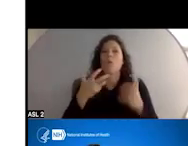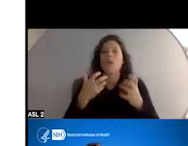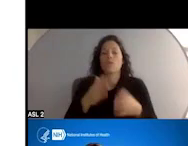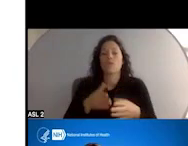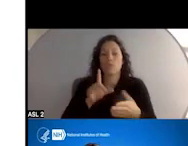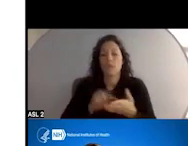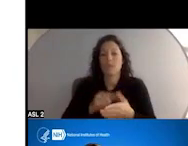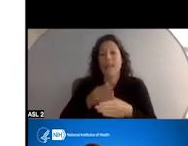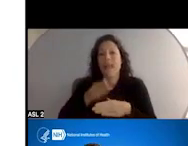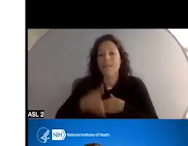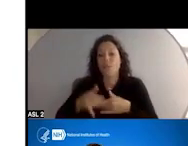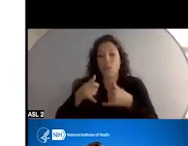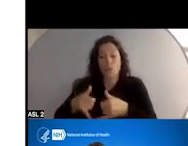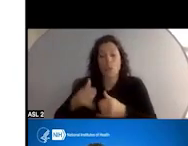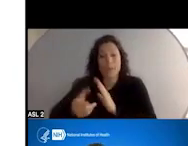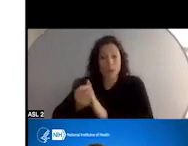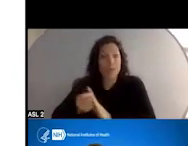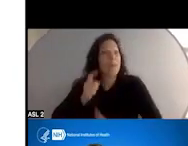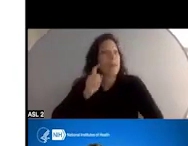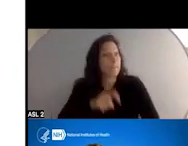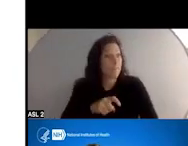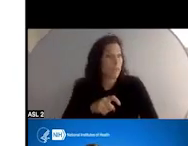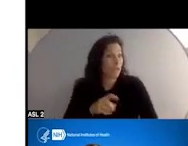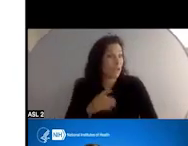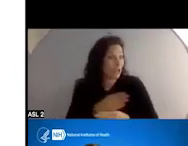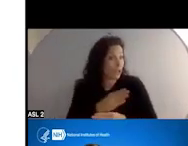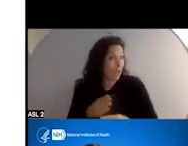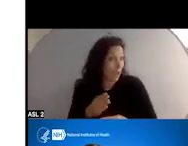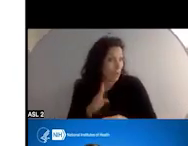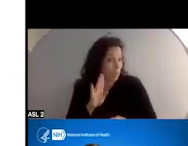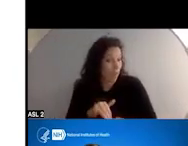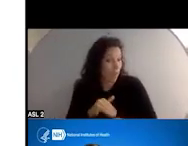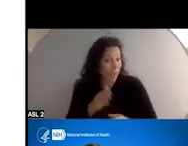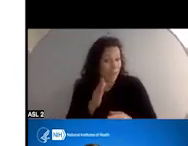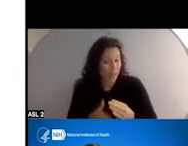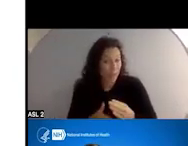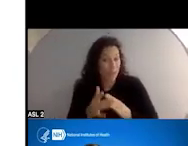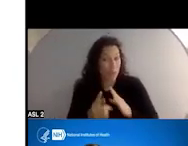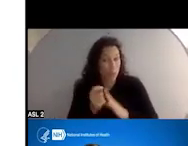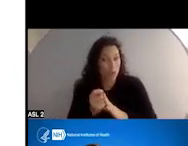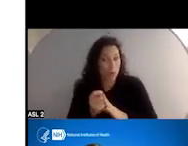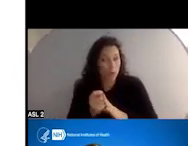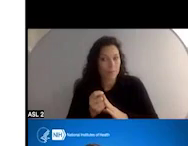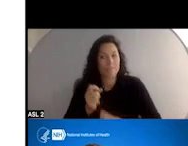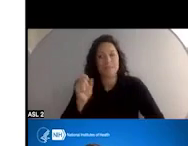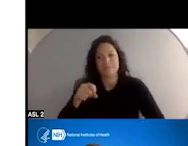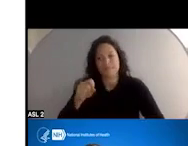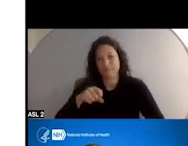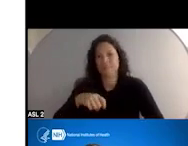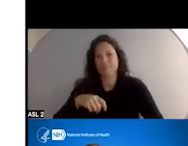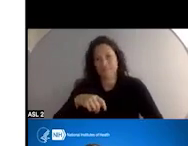Must they still share by the end of the award period? Julia Slutsman: Yes. Thank you for that clarification, Elyse.